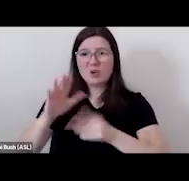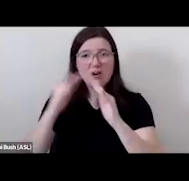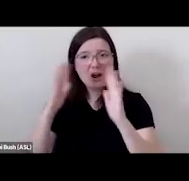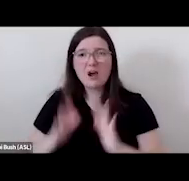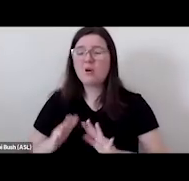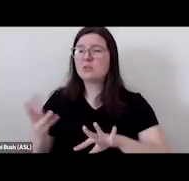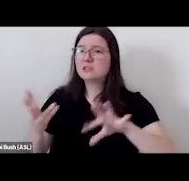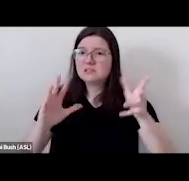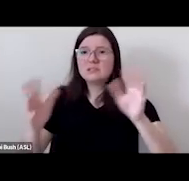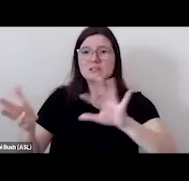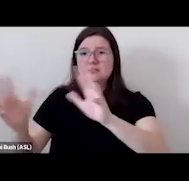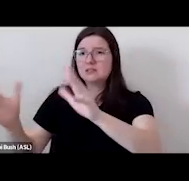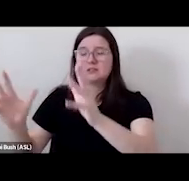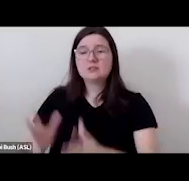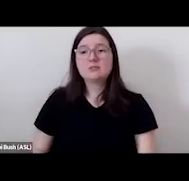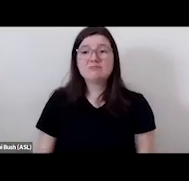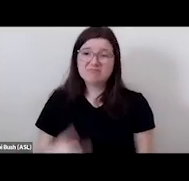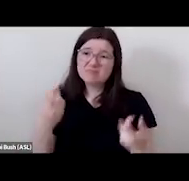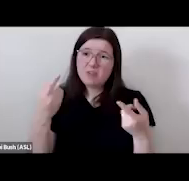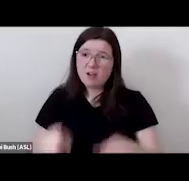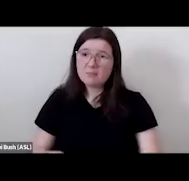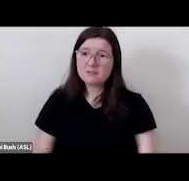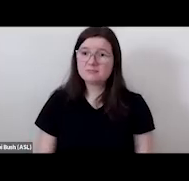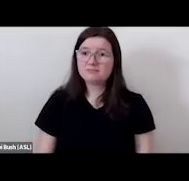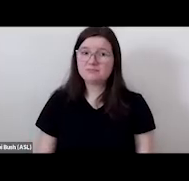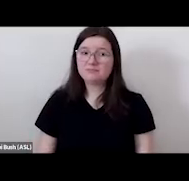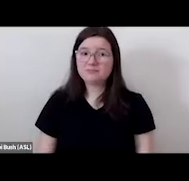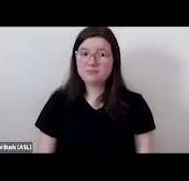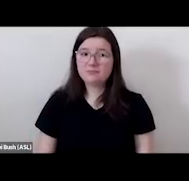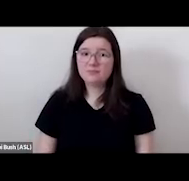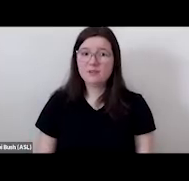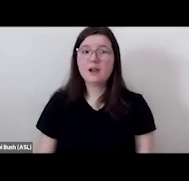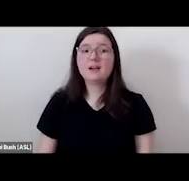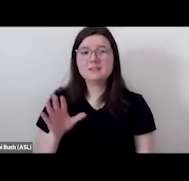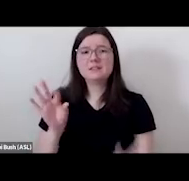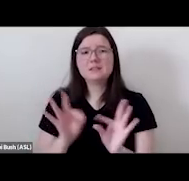that's made throughout the process at all. So if you see that, you know, you had talked once about